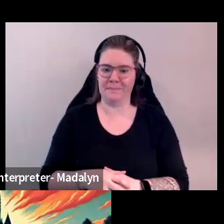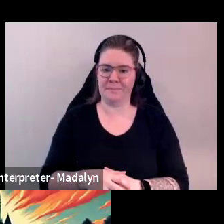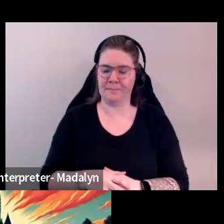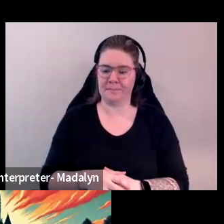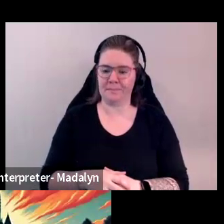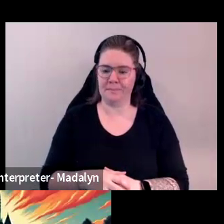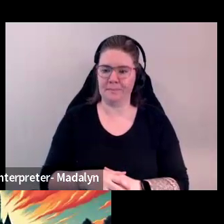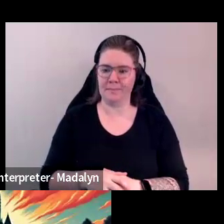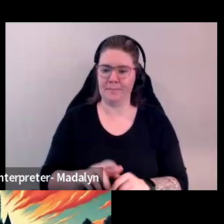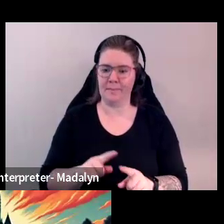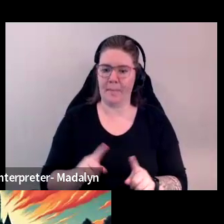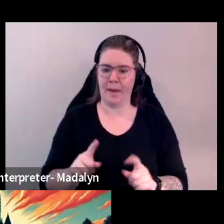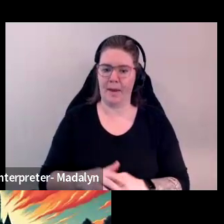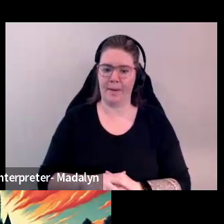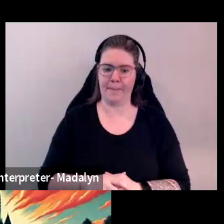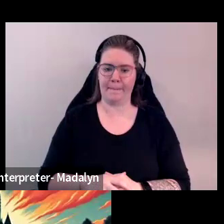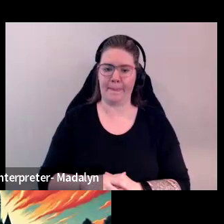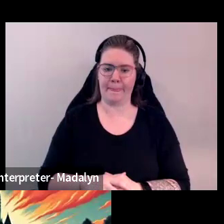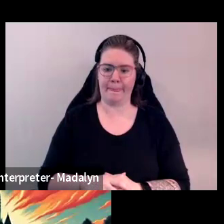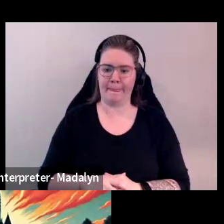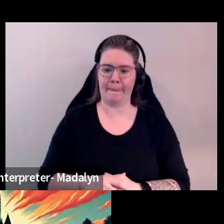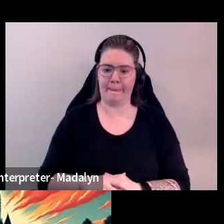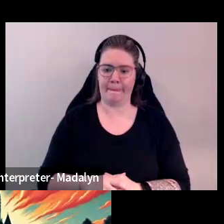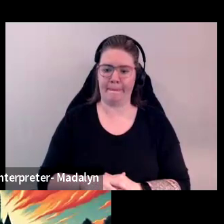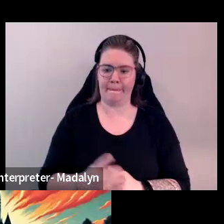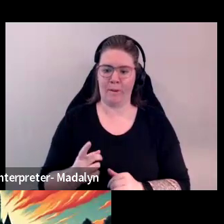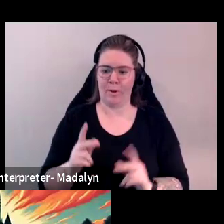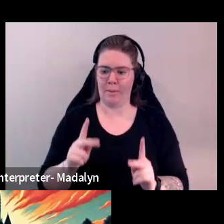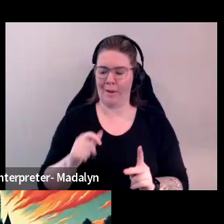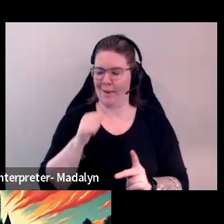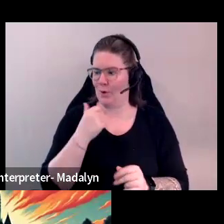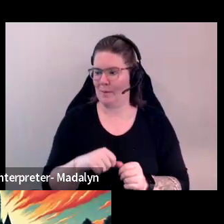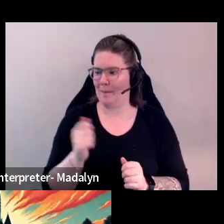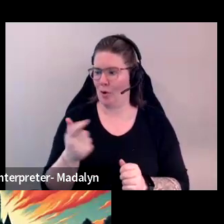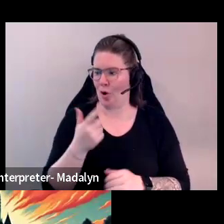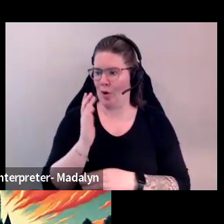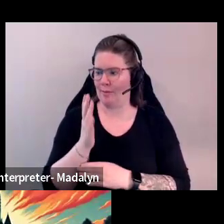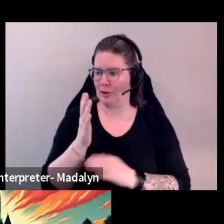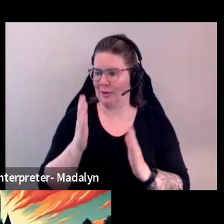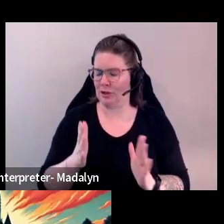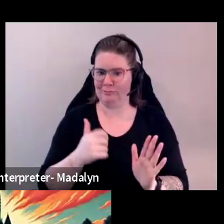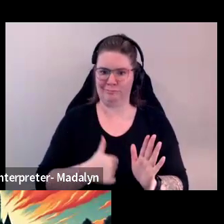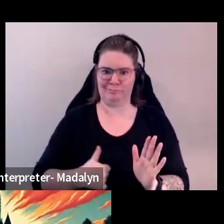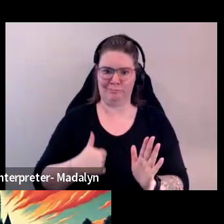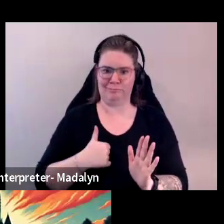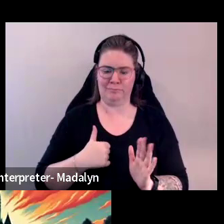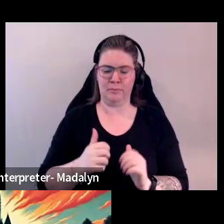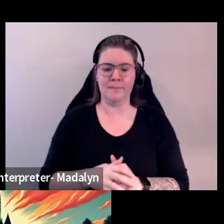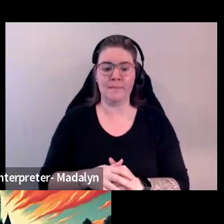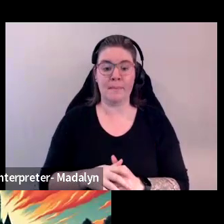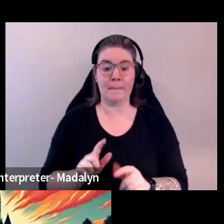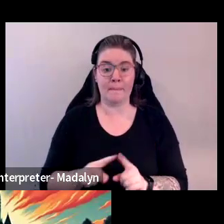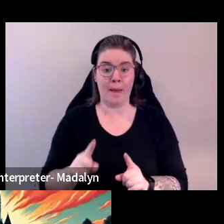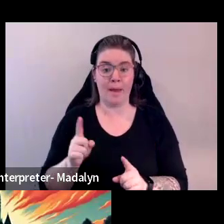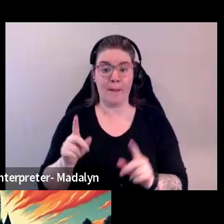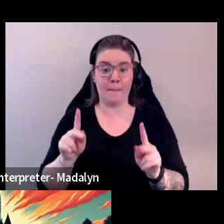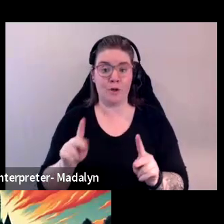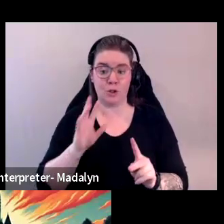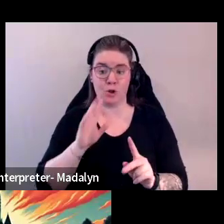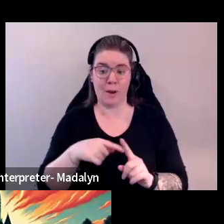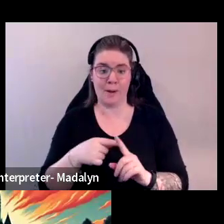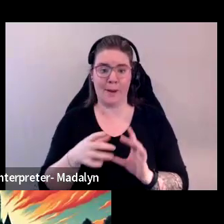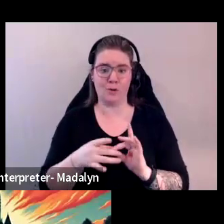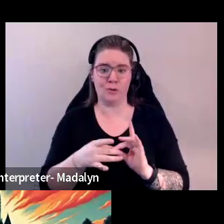Brooke Wilson (she/her): one of the people and I. And I'm gonna not remember all of the presenters names, and I apologize for that but was really talking about relationships. And